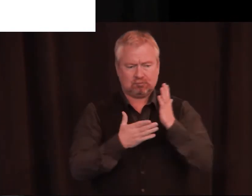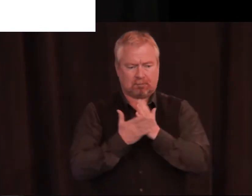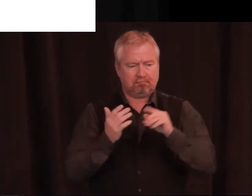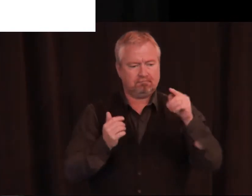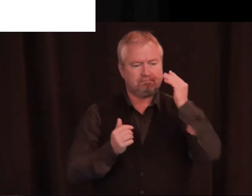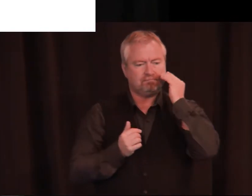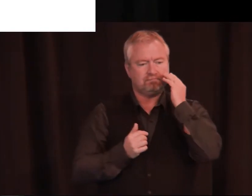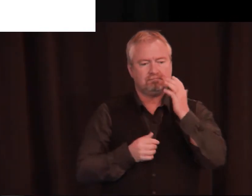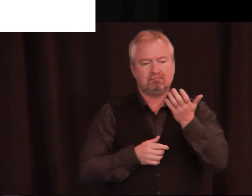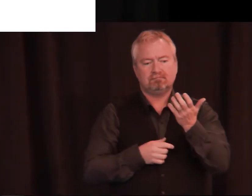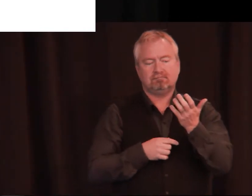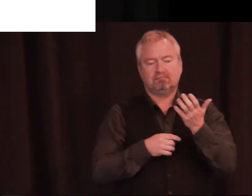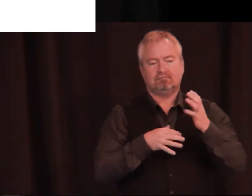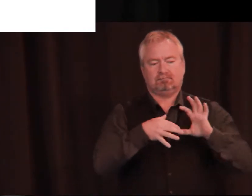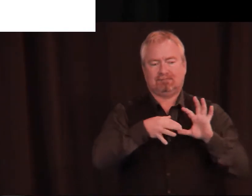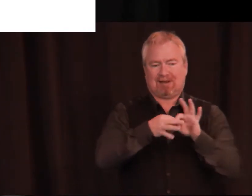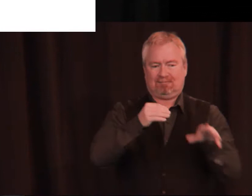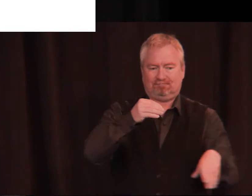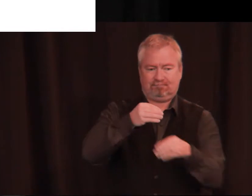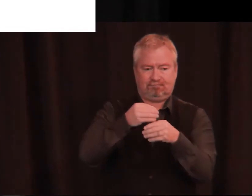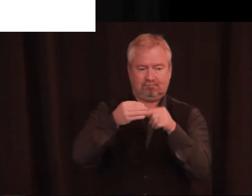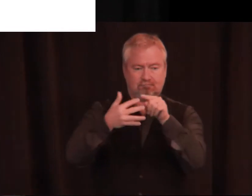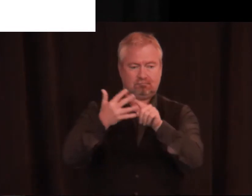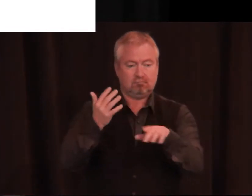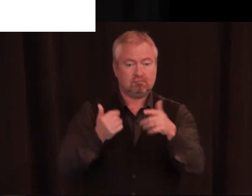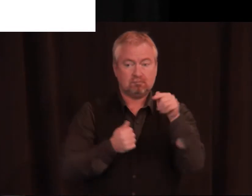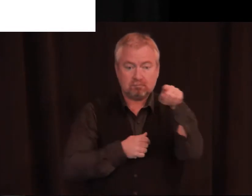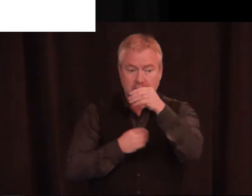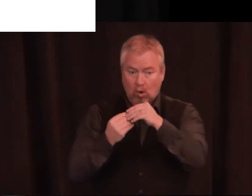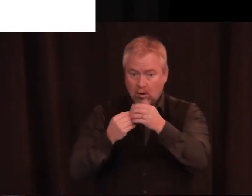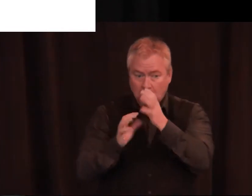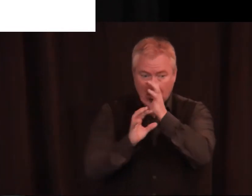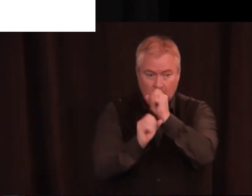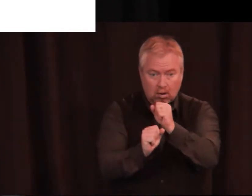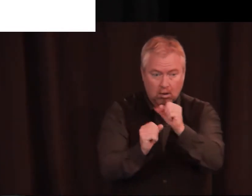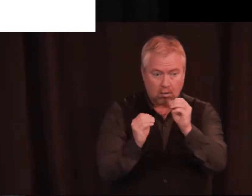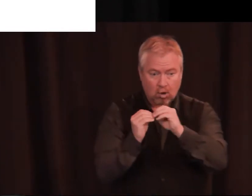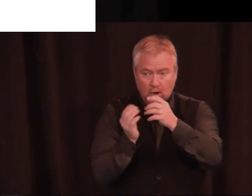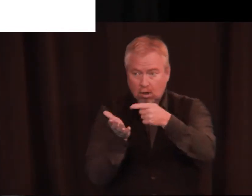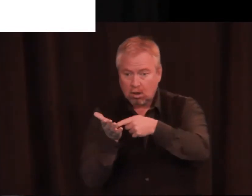First of all, our interest in this project was what are the spoken language outcomes for these children.